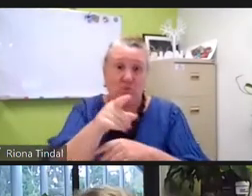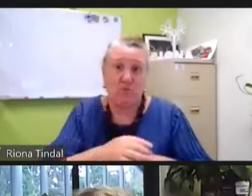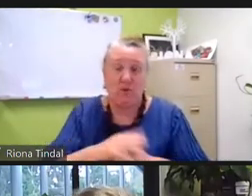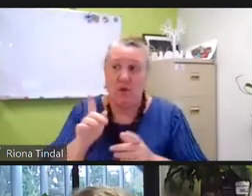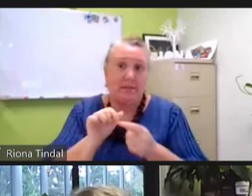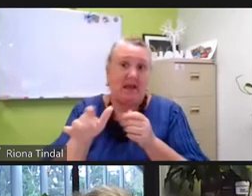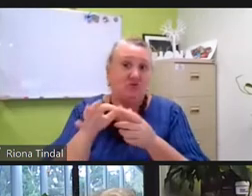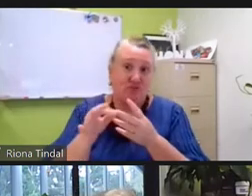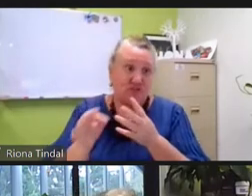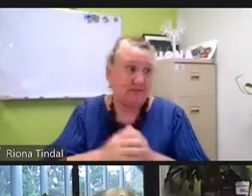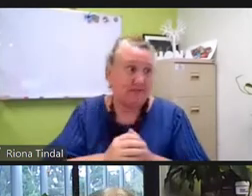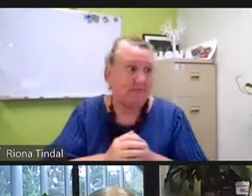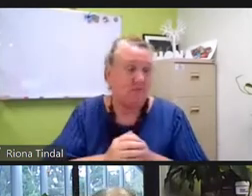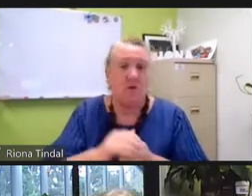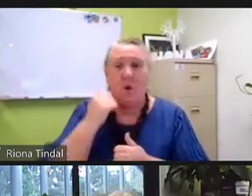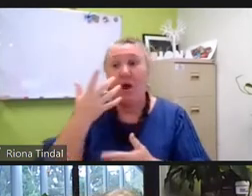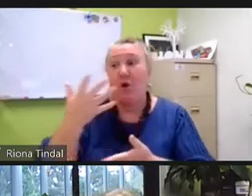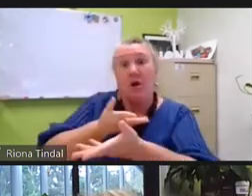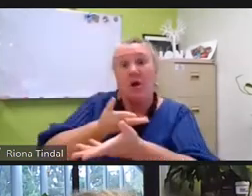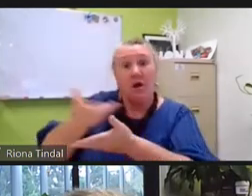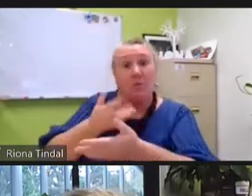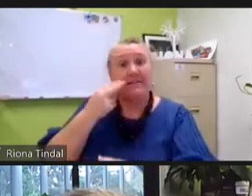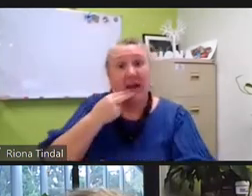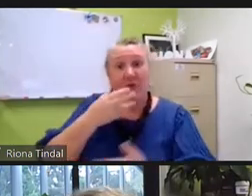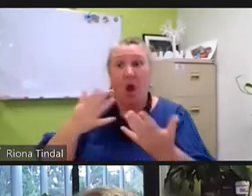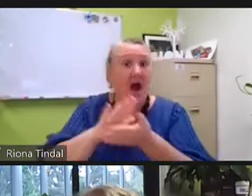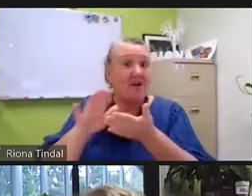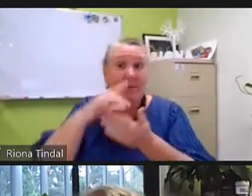People are always happy to advise us to what the best options are, so please don't hesitate to ask.